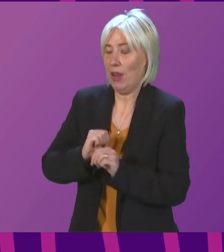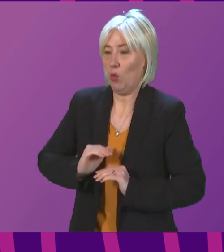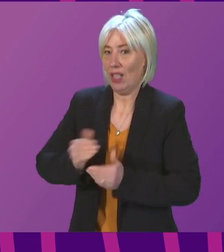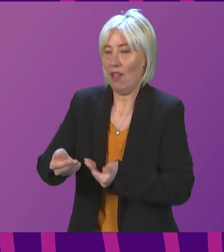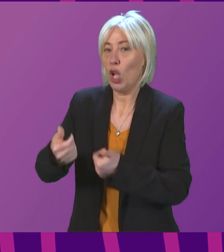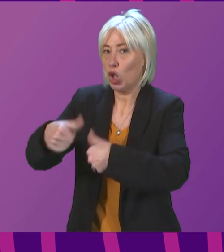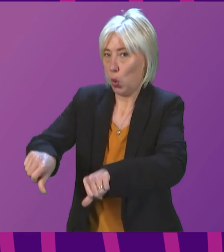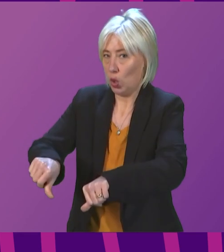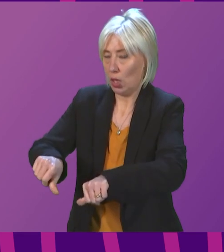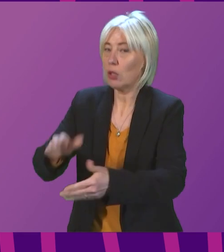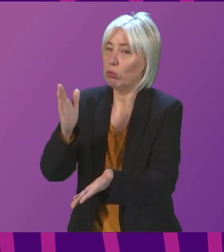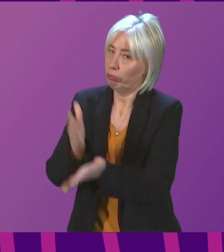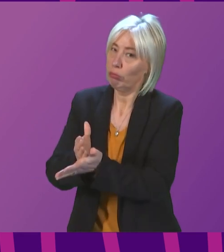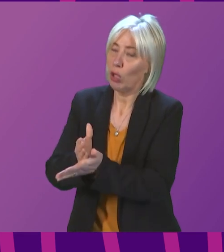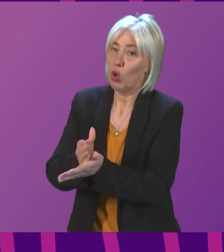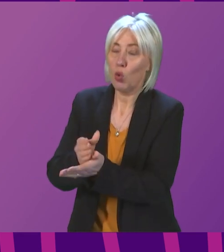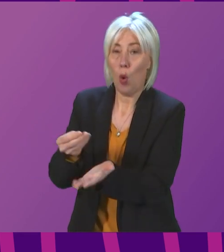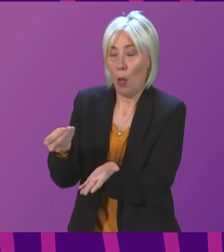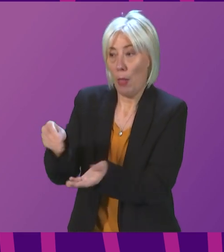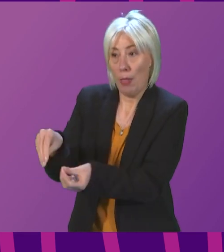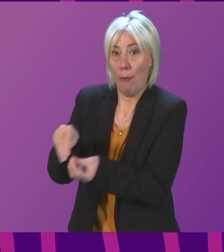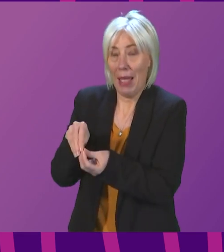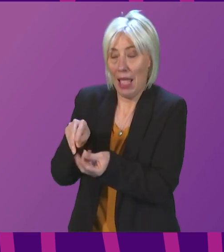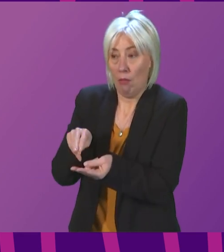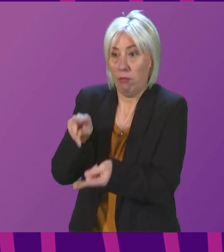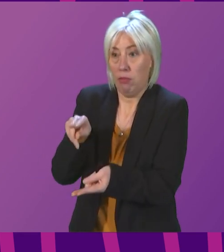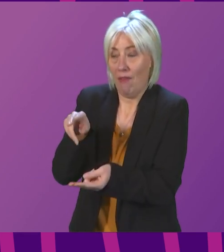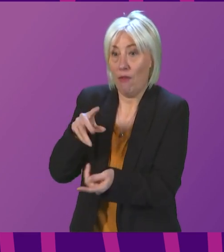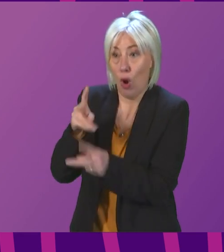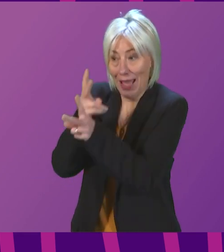We are increasing the pay of social care workers, and we will continue to do that.